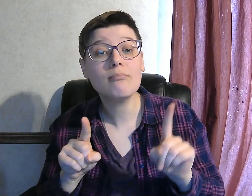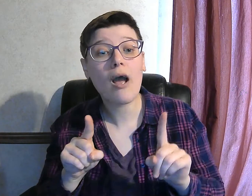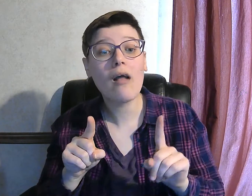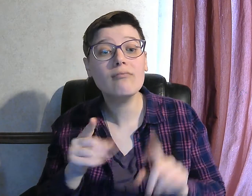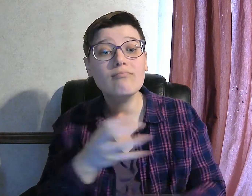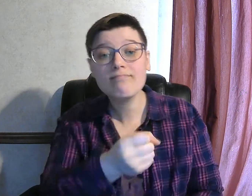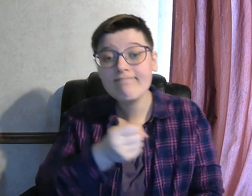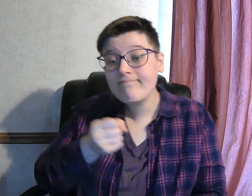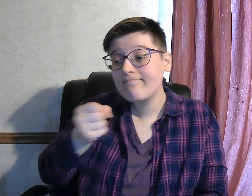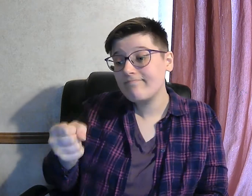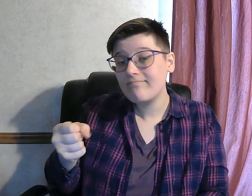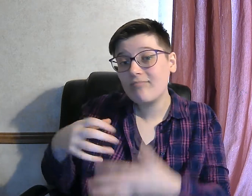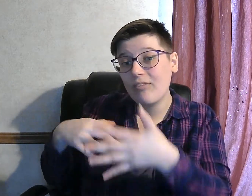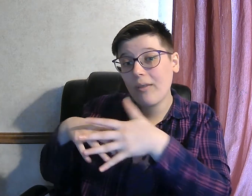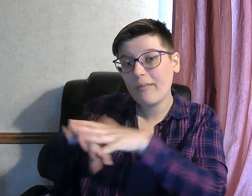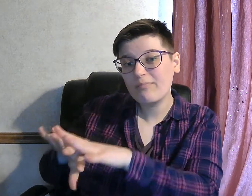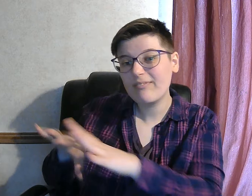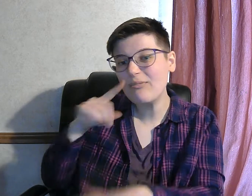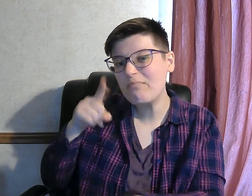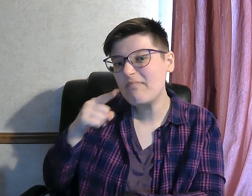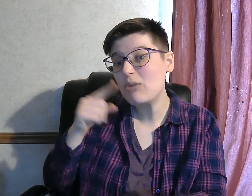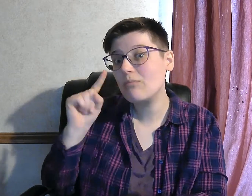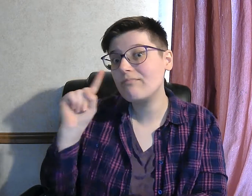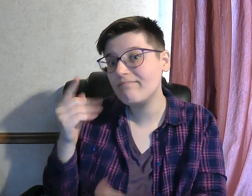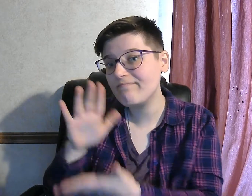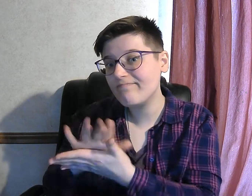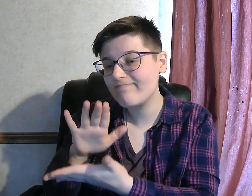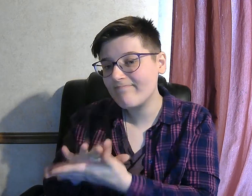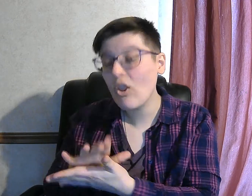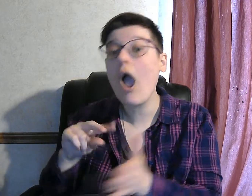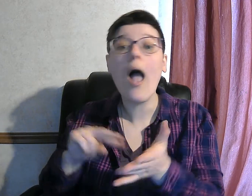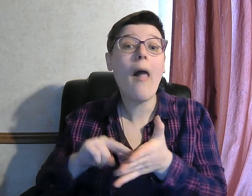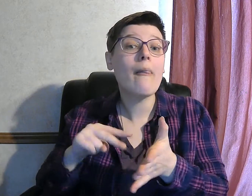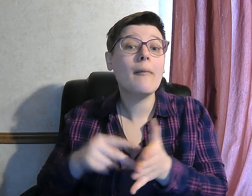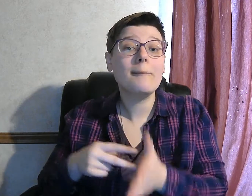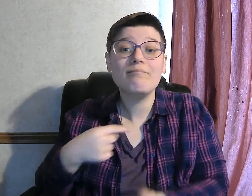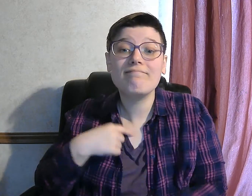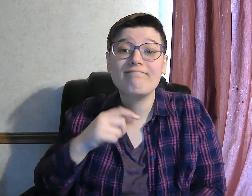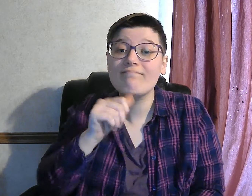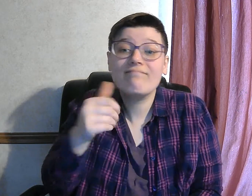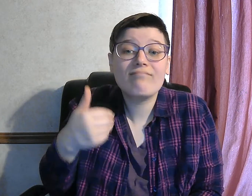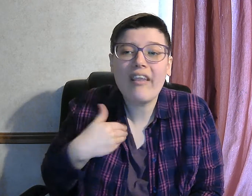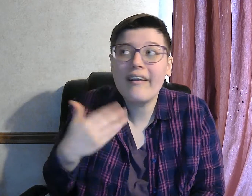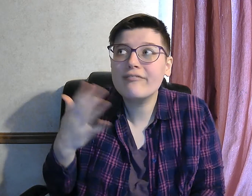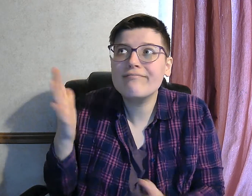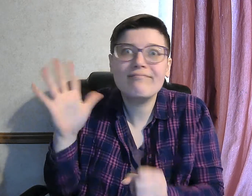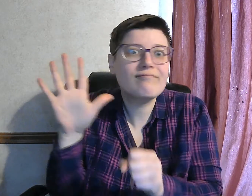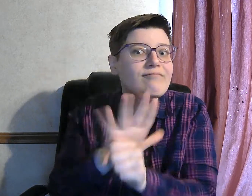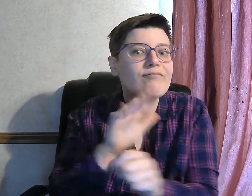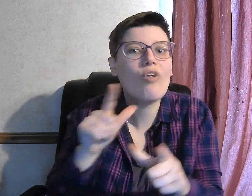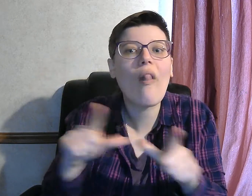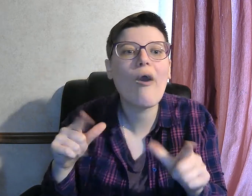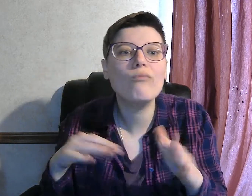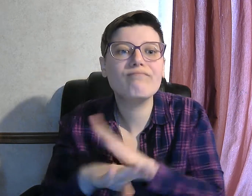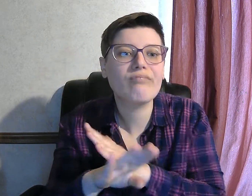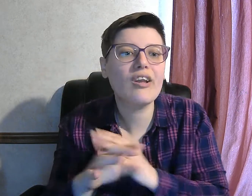It happened that I was born deaf, but I was enrolled in mainstream school, which means I attended school with only hearing people.